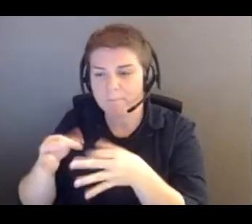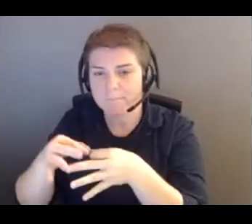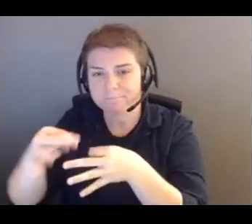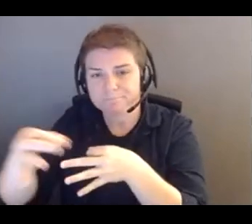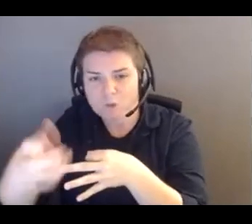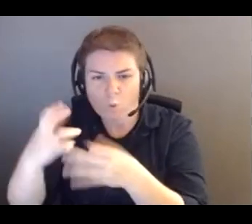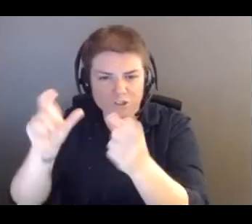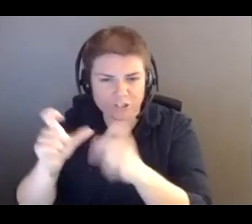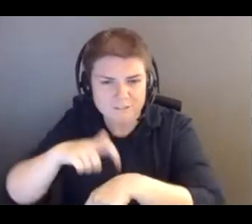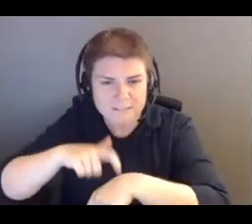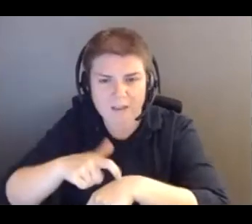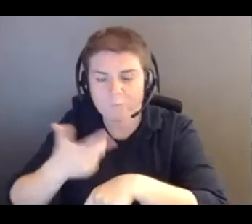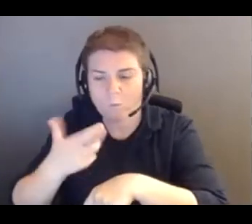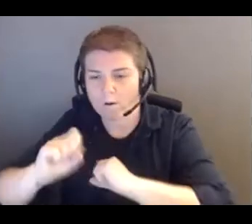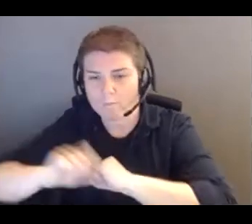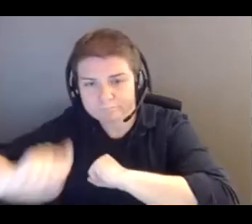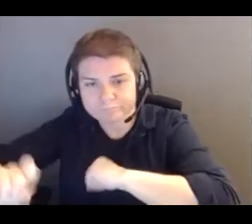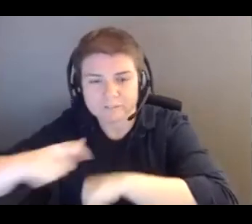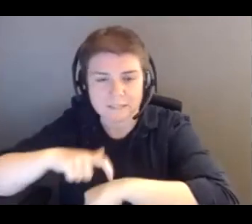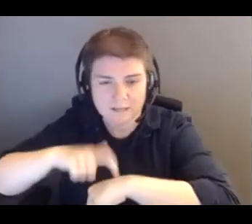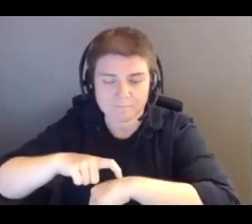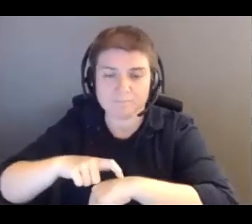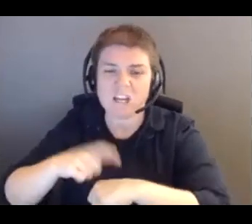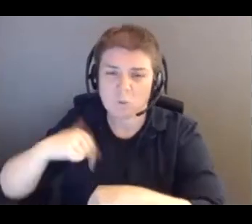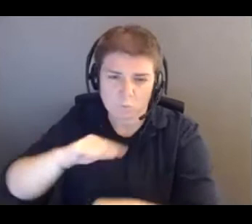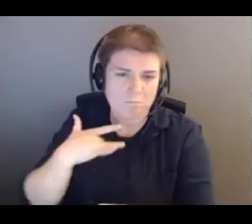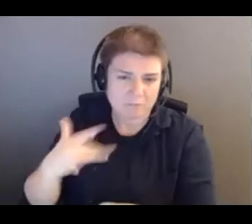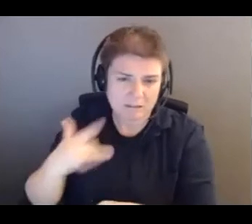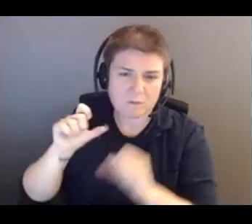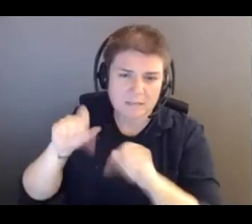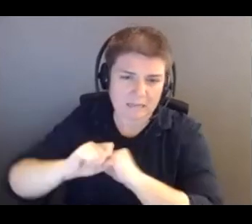or it will take longer than expected, we are generally able to extend your reporting deadline